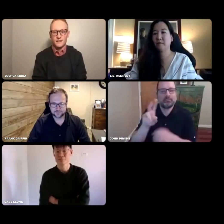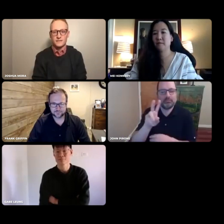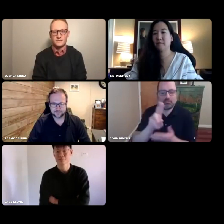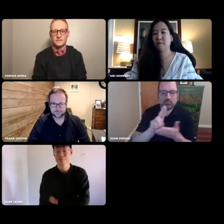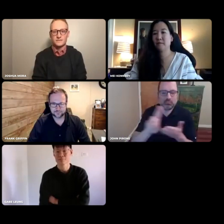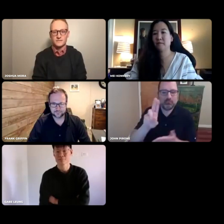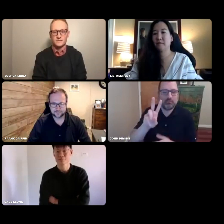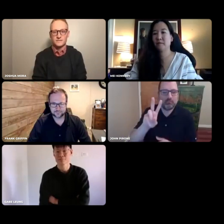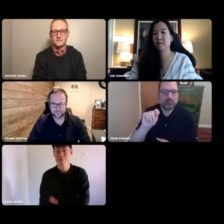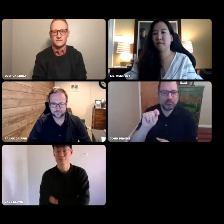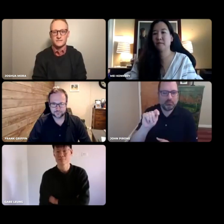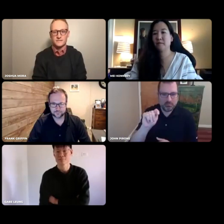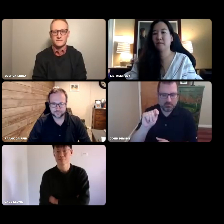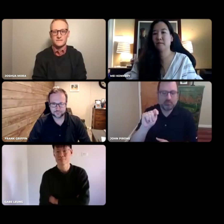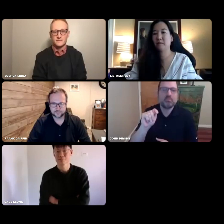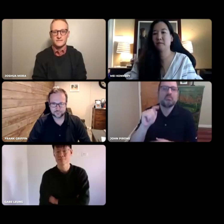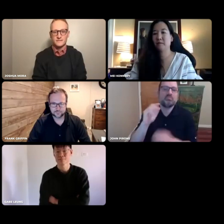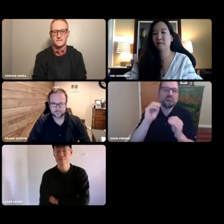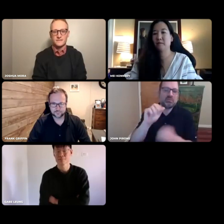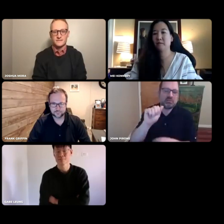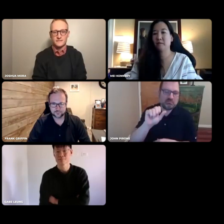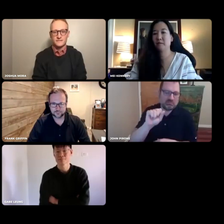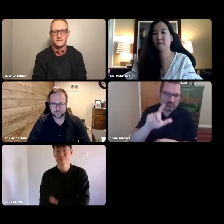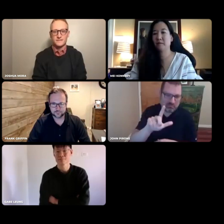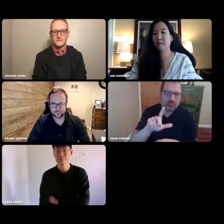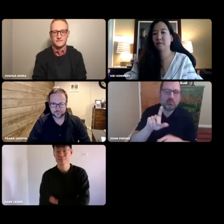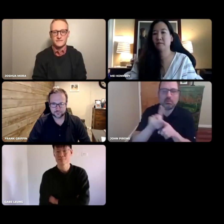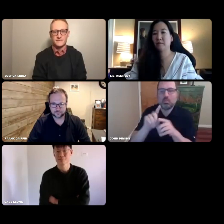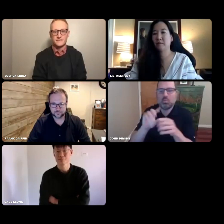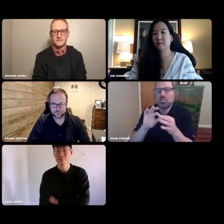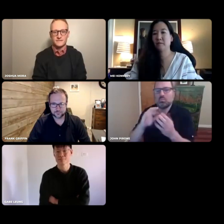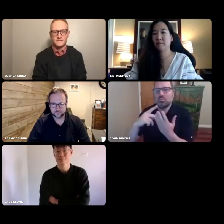I teach at the University of Vermont.